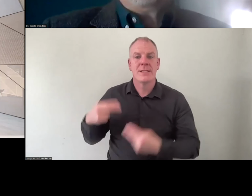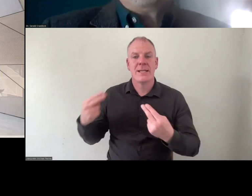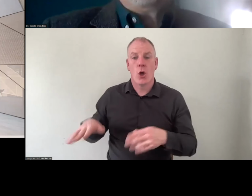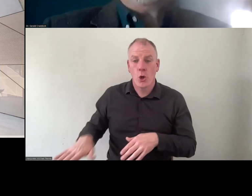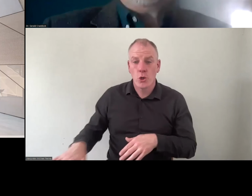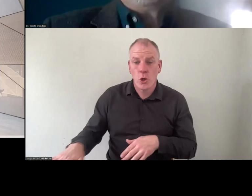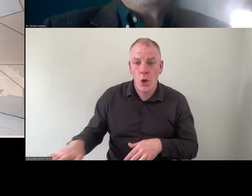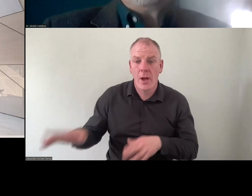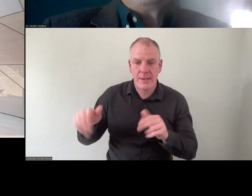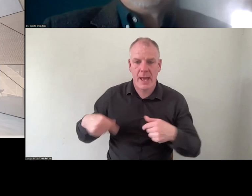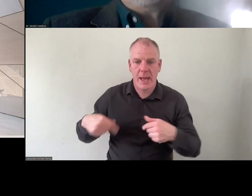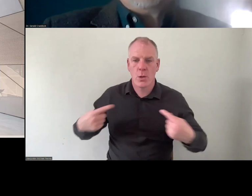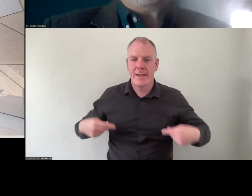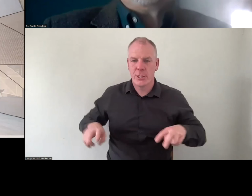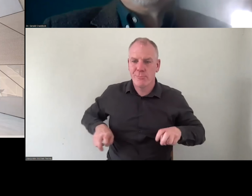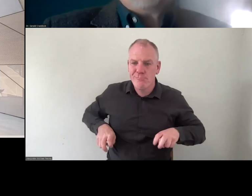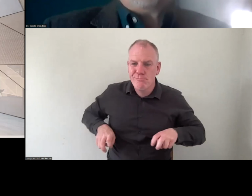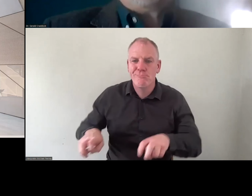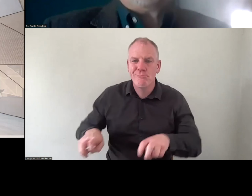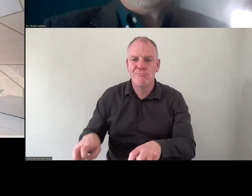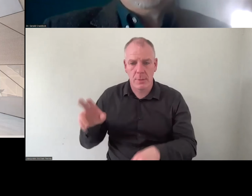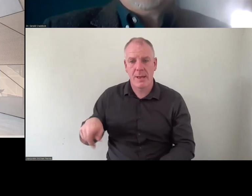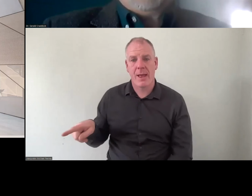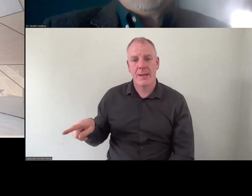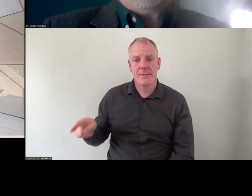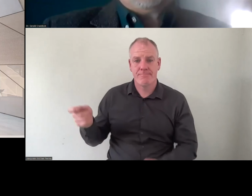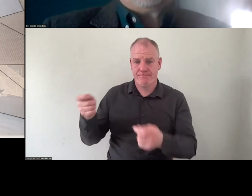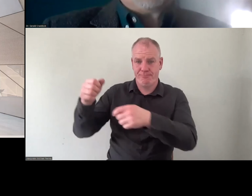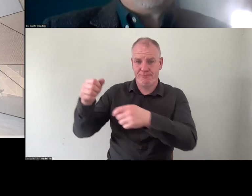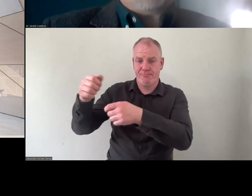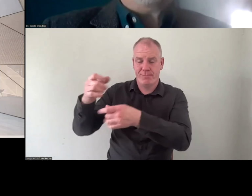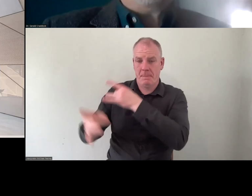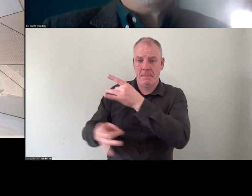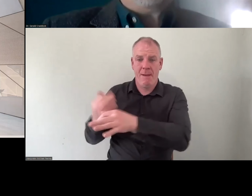and can easily steer themselves in to operate the... get their cup of coffee.